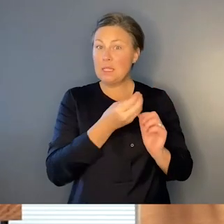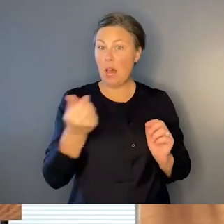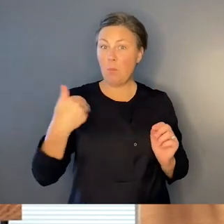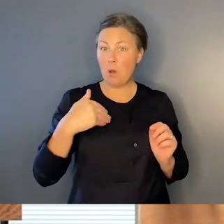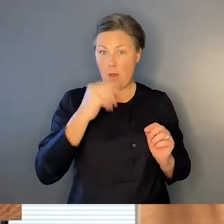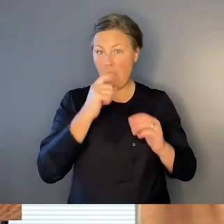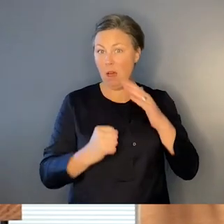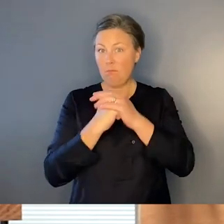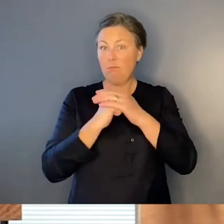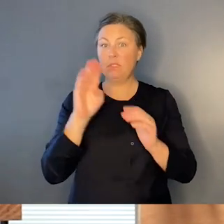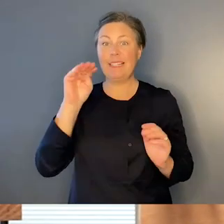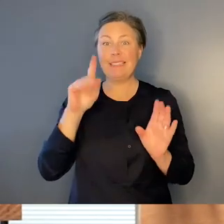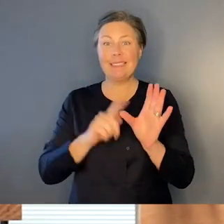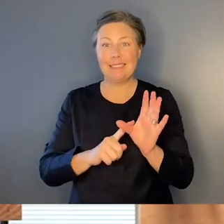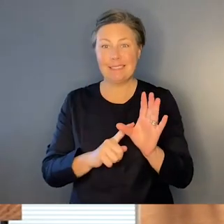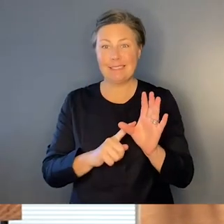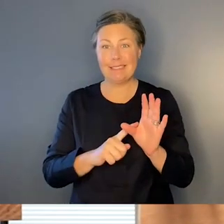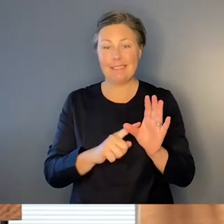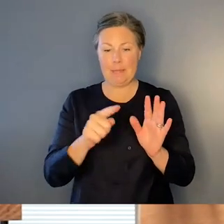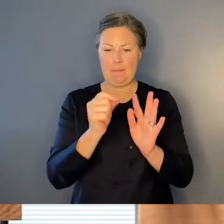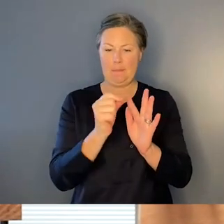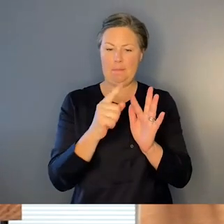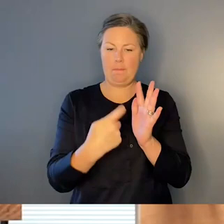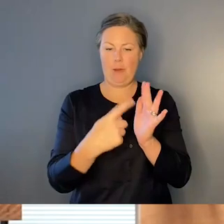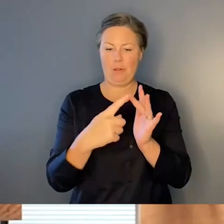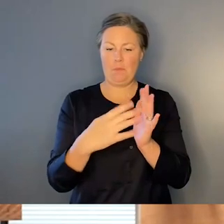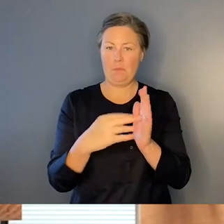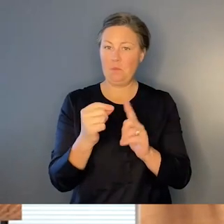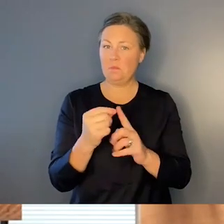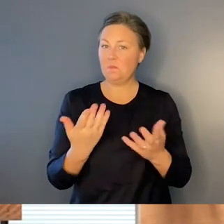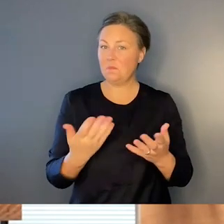but for some it can be a much longer one to ten years, for some.